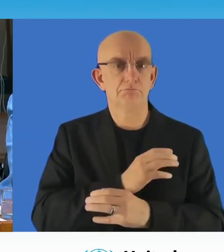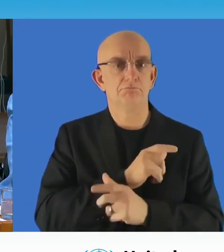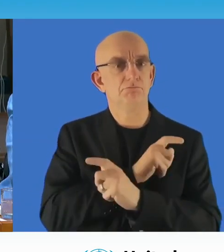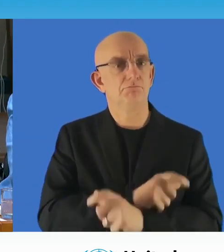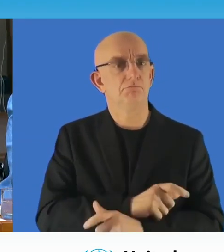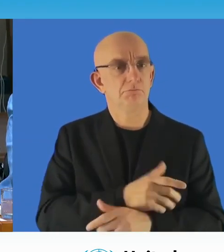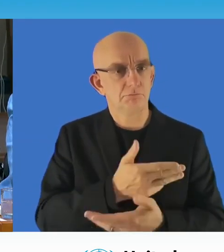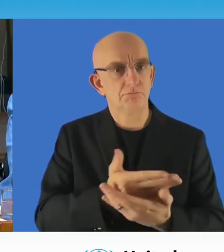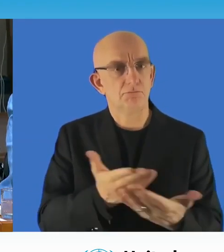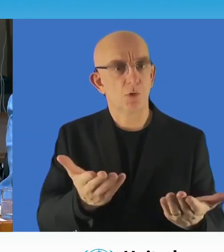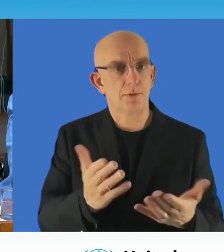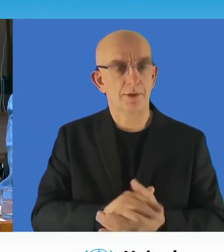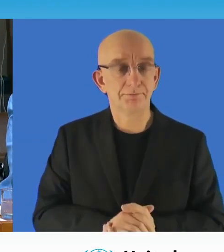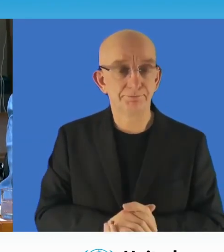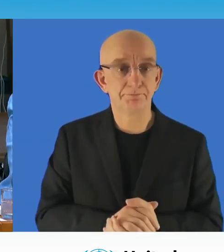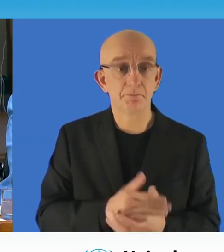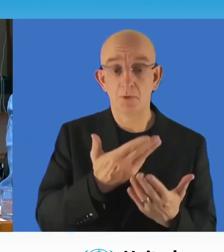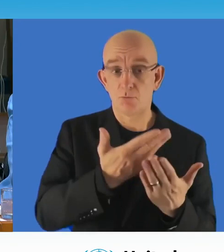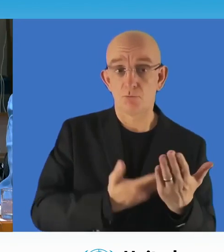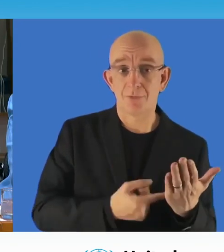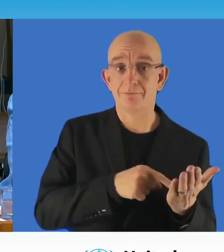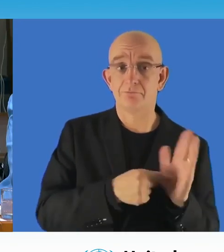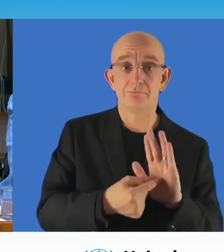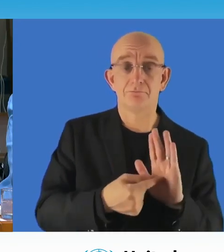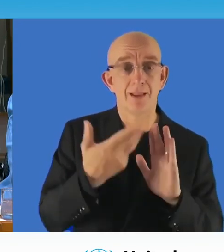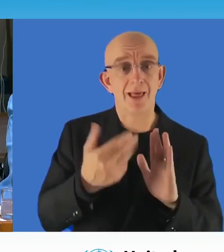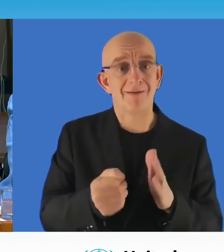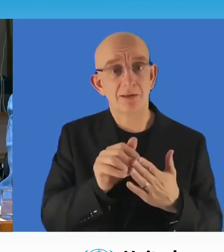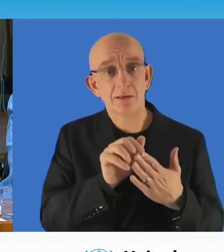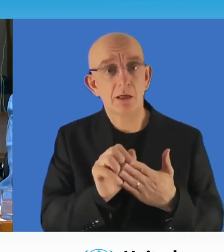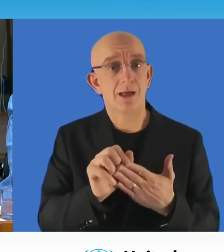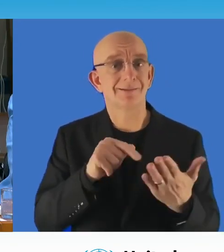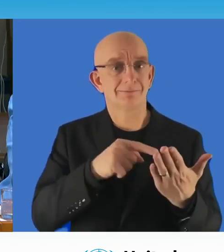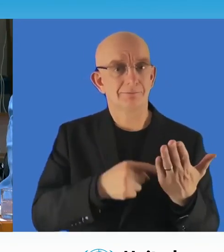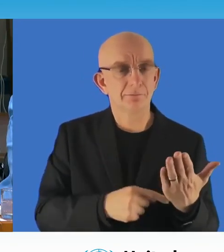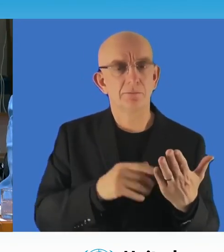as my last recommendation I would like to stress the need to create inclusive and Equitable job